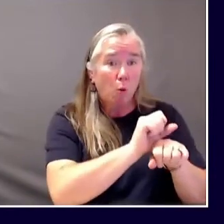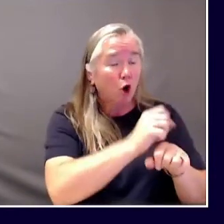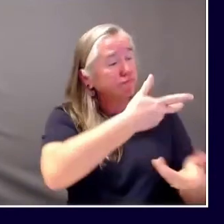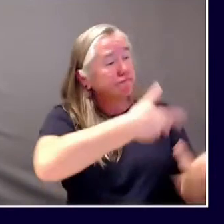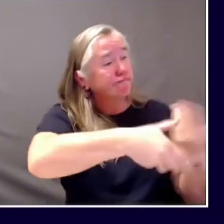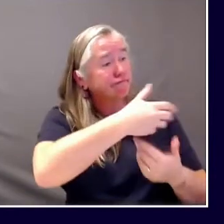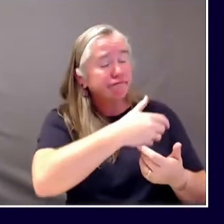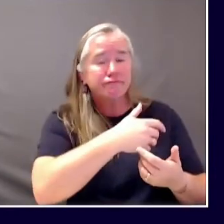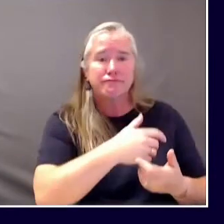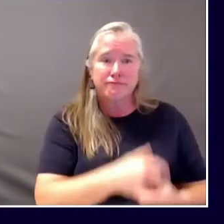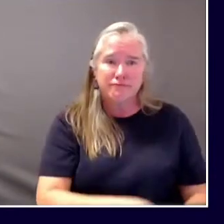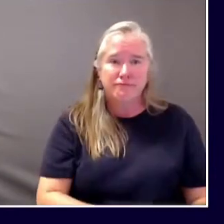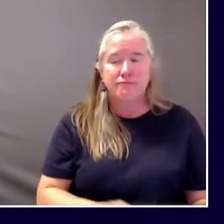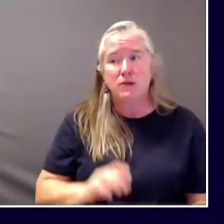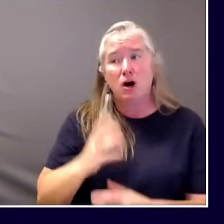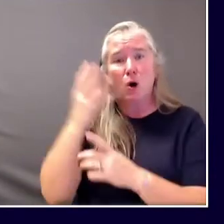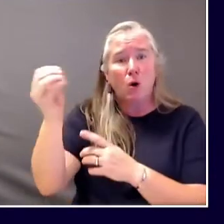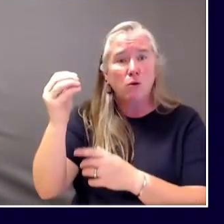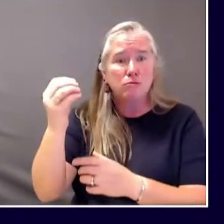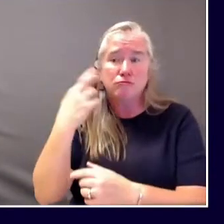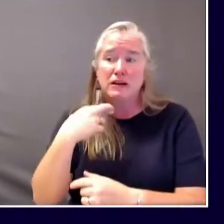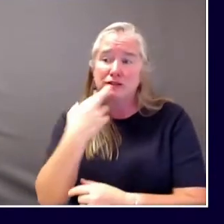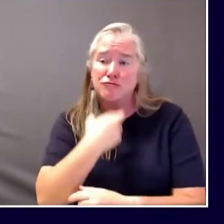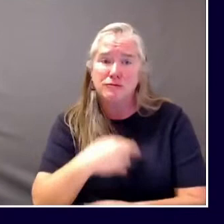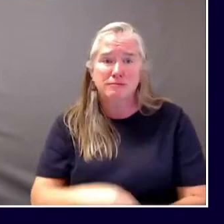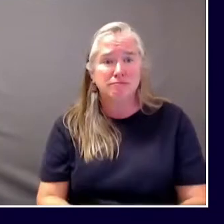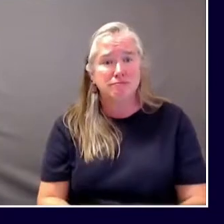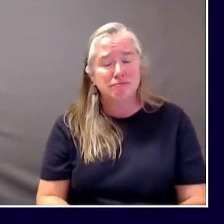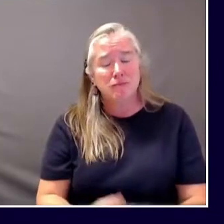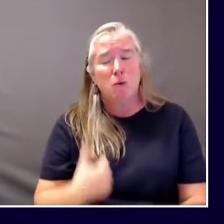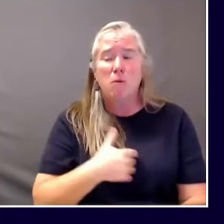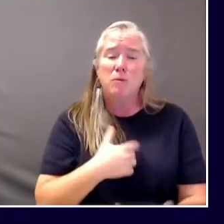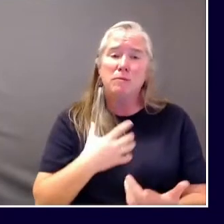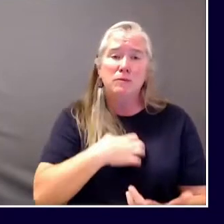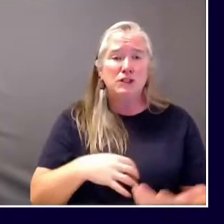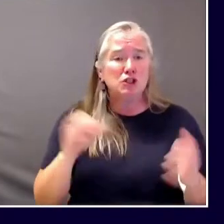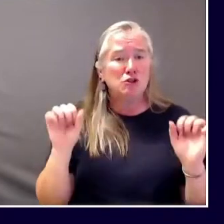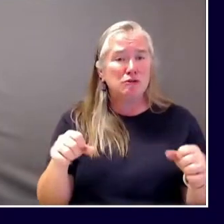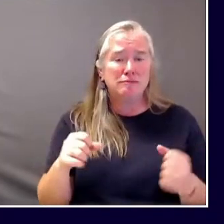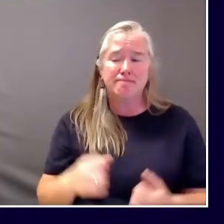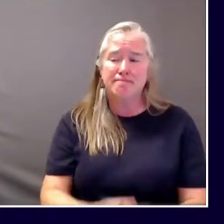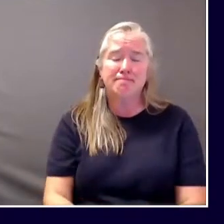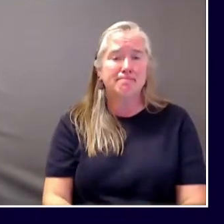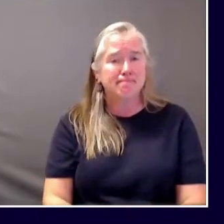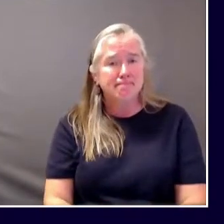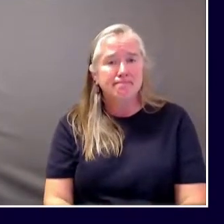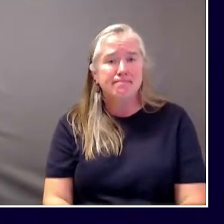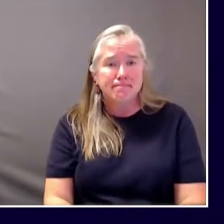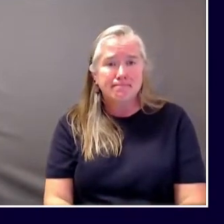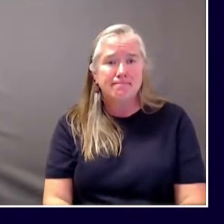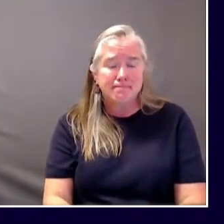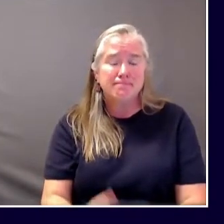parties going to diners and